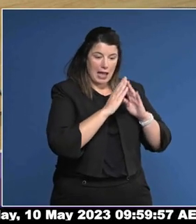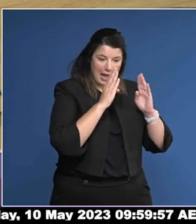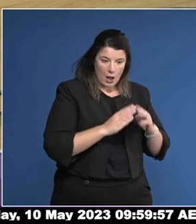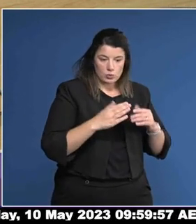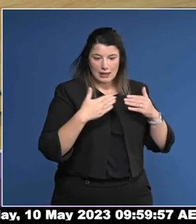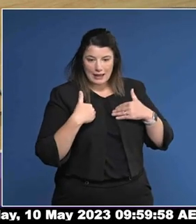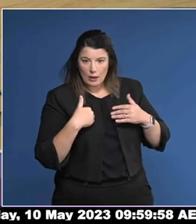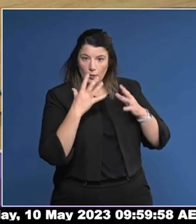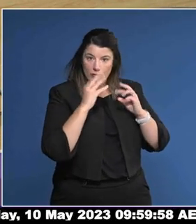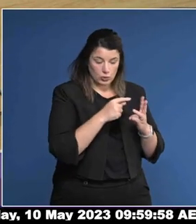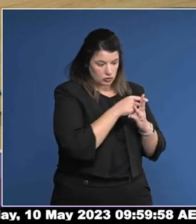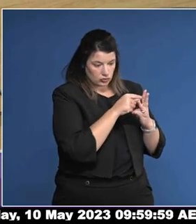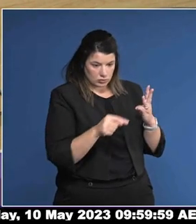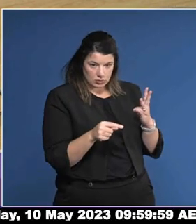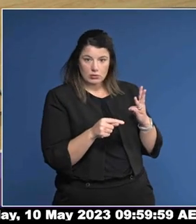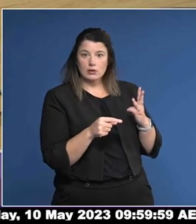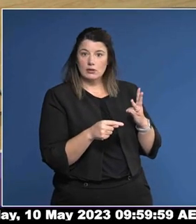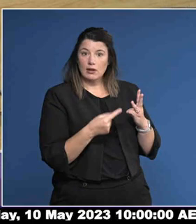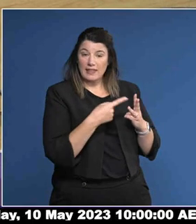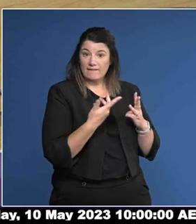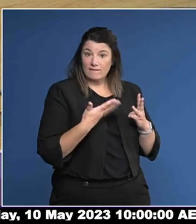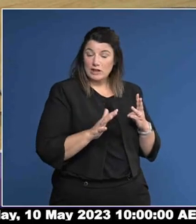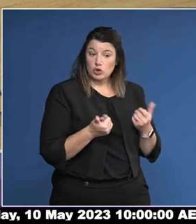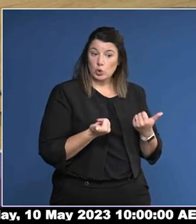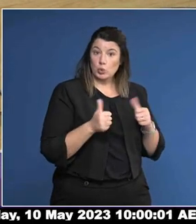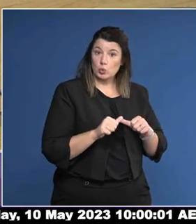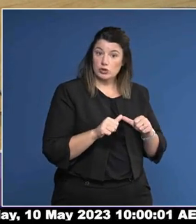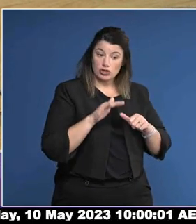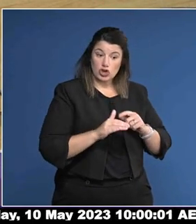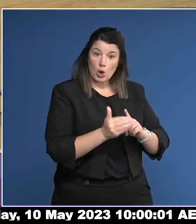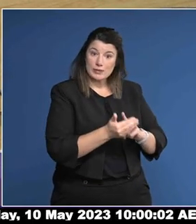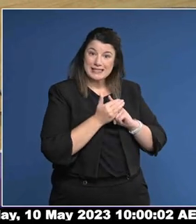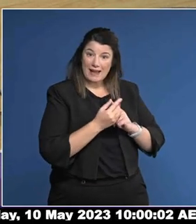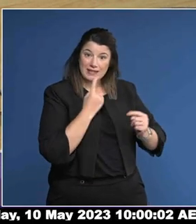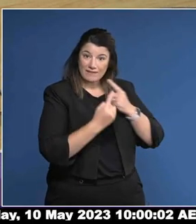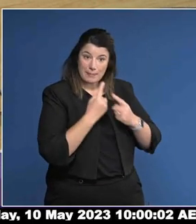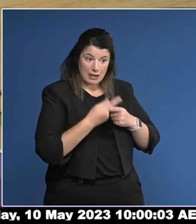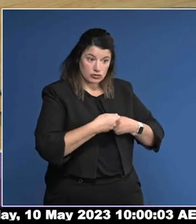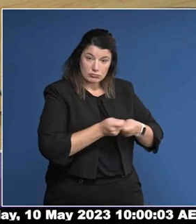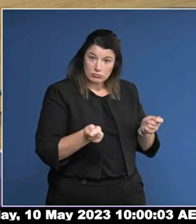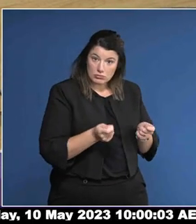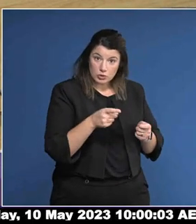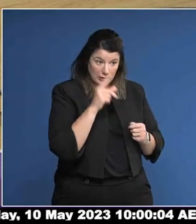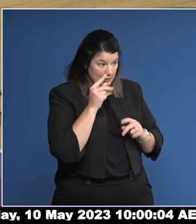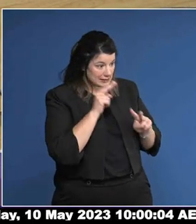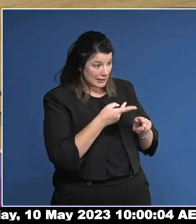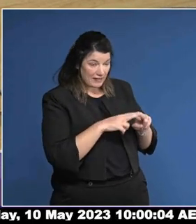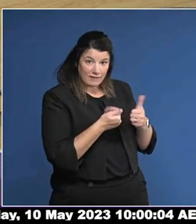have used the Child Safety resources? Are you able to track whether they've used them or not? No, I can't track use, no.